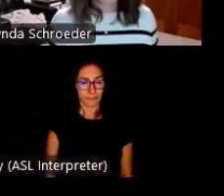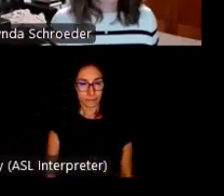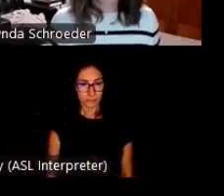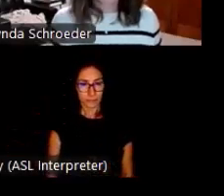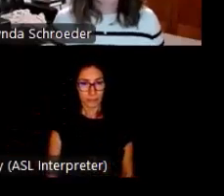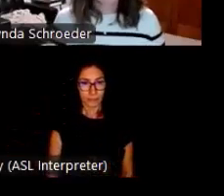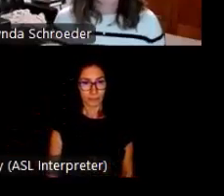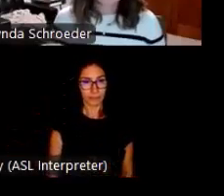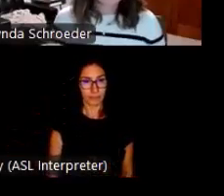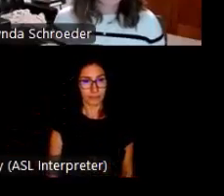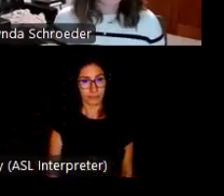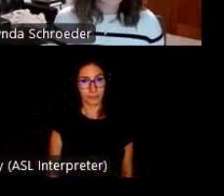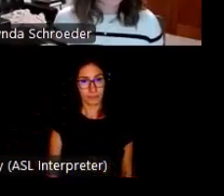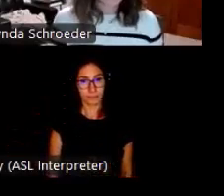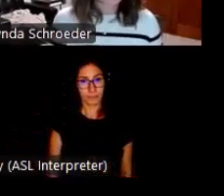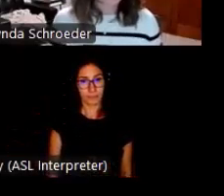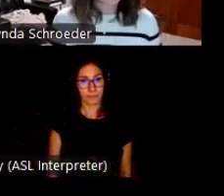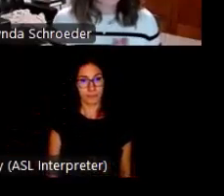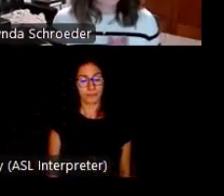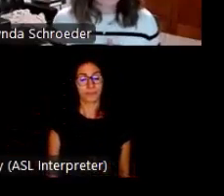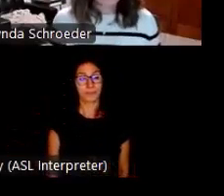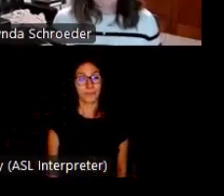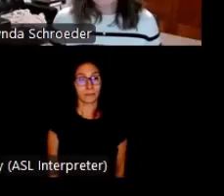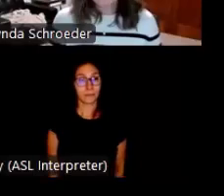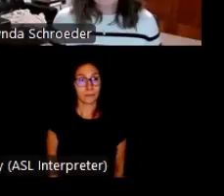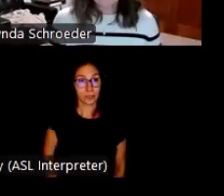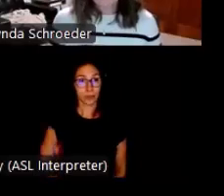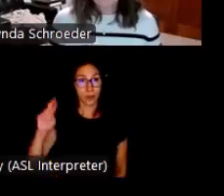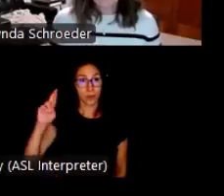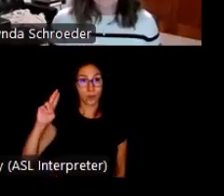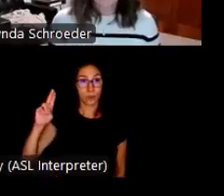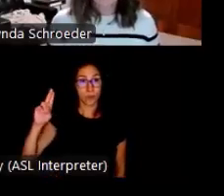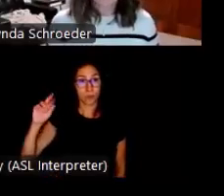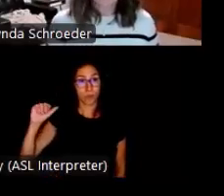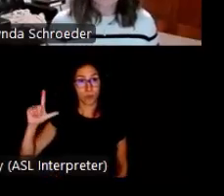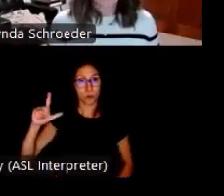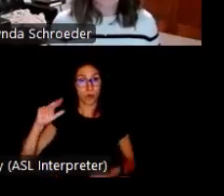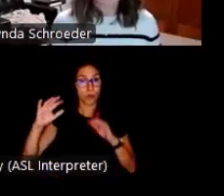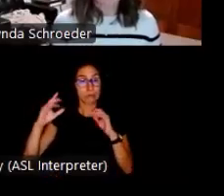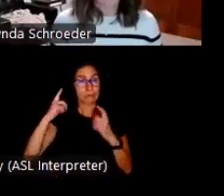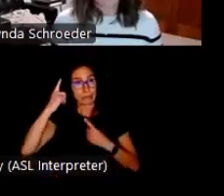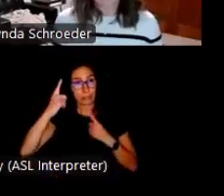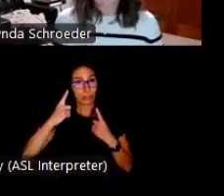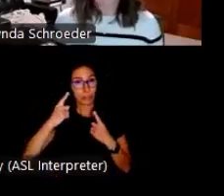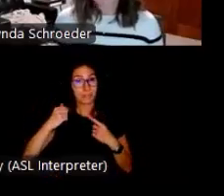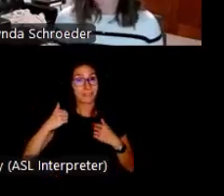So rural considerations. There's a 2-1-1 system that you can use for sharing information.